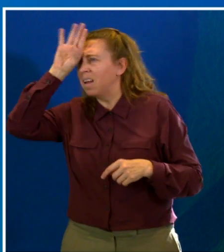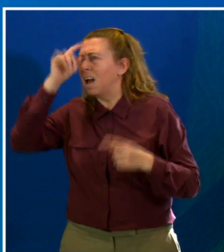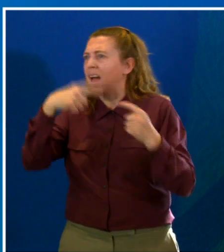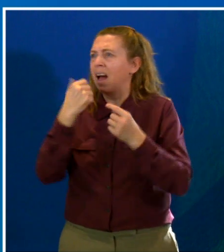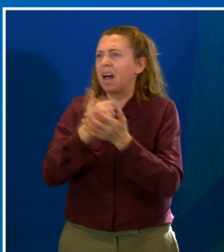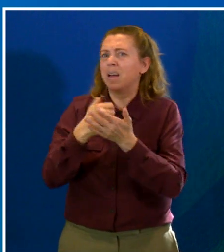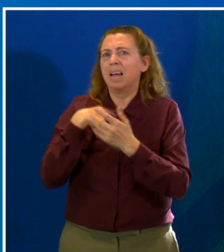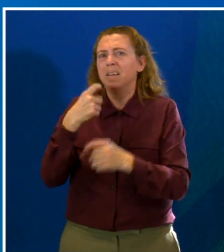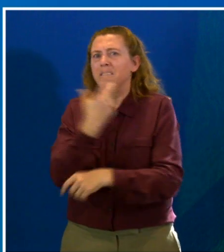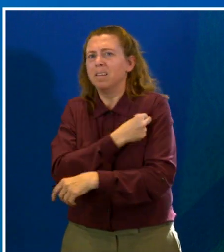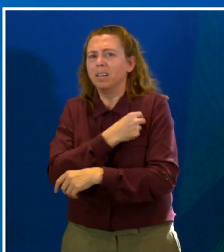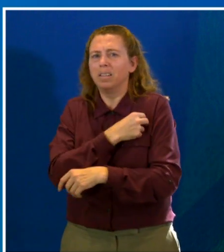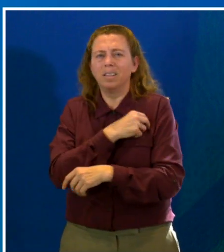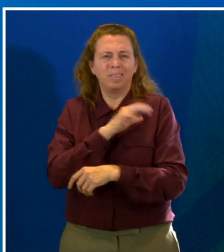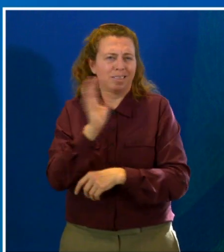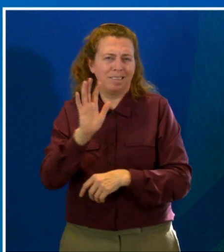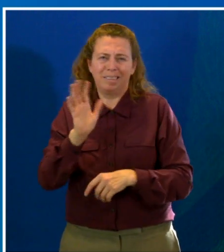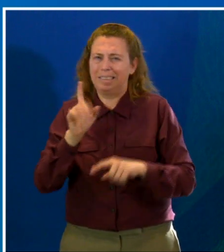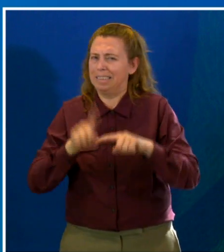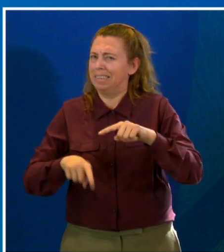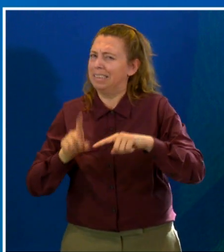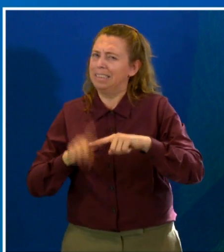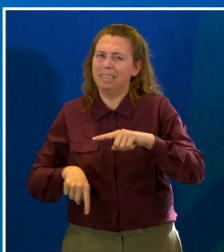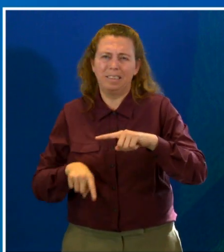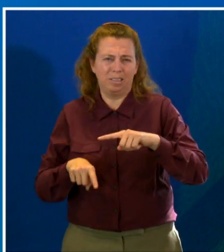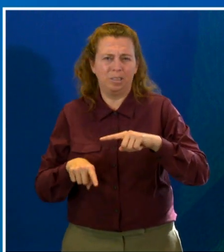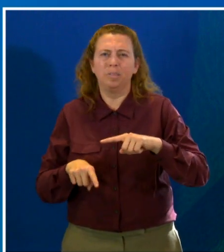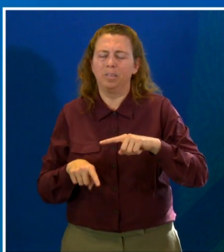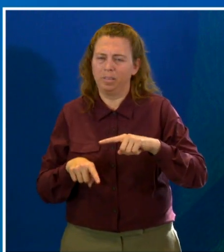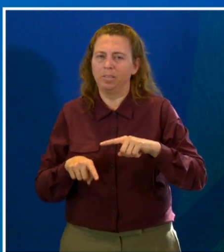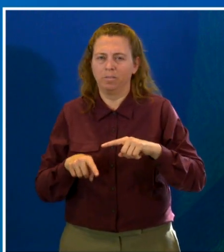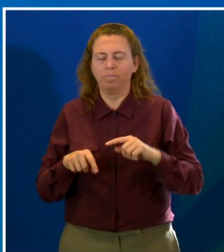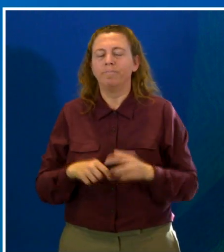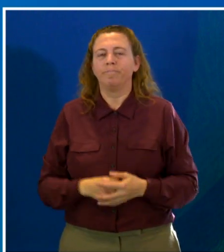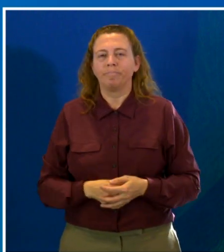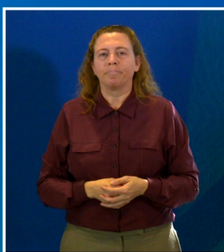And while we're thrilled to see more people in our community